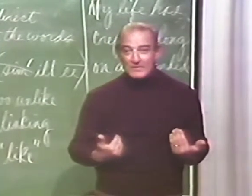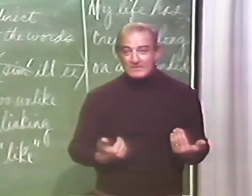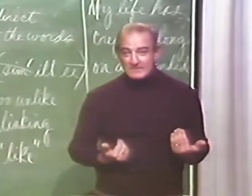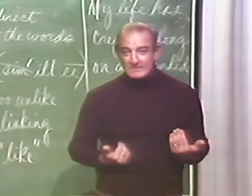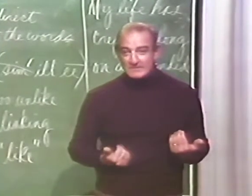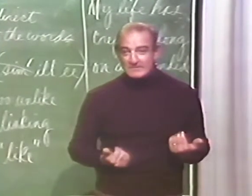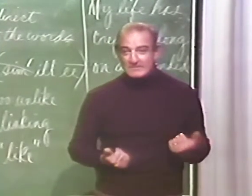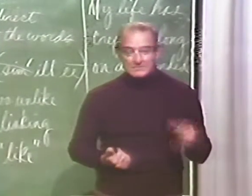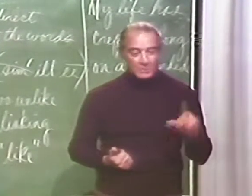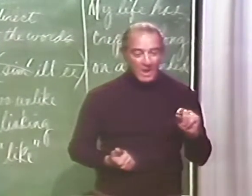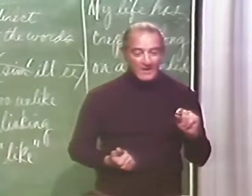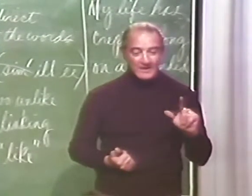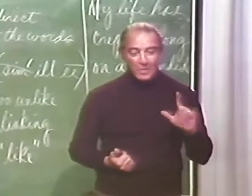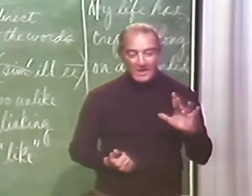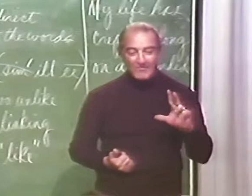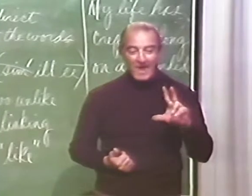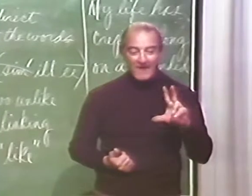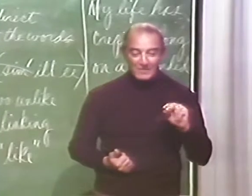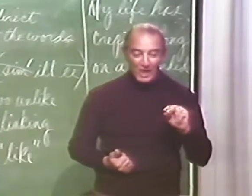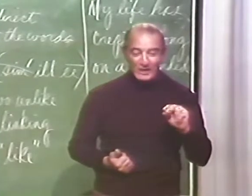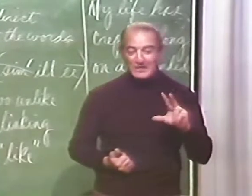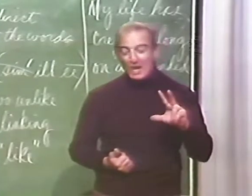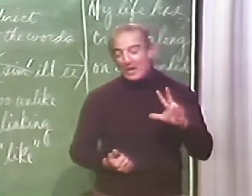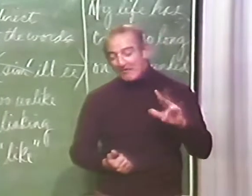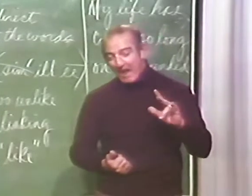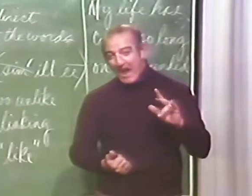WHEN YOU'RE FINISHED, SPENT YOUR YOUTH,